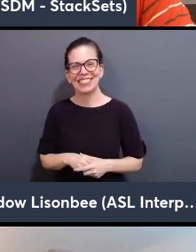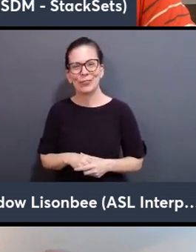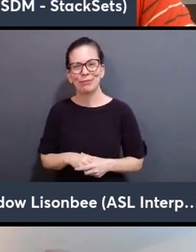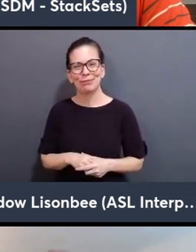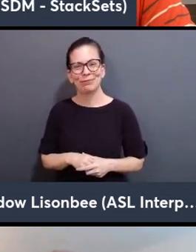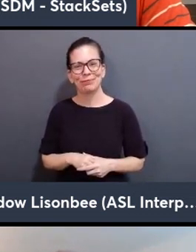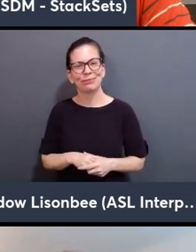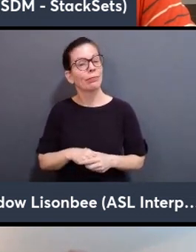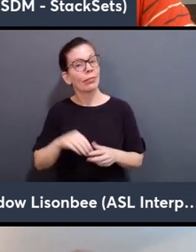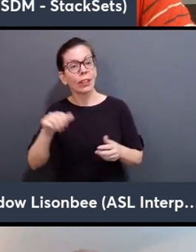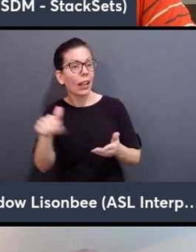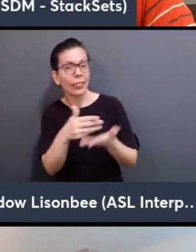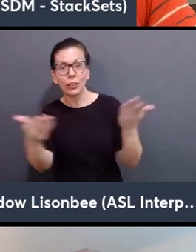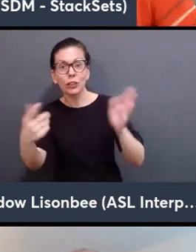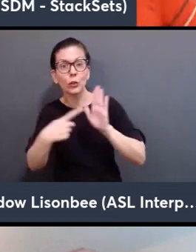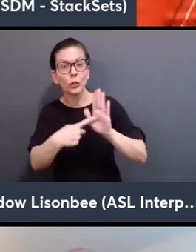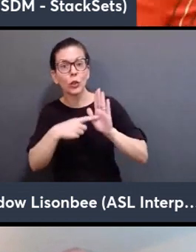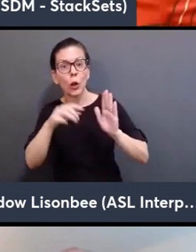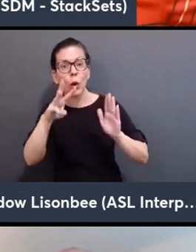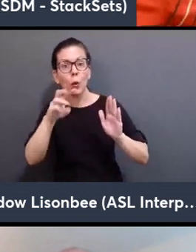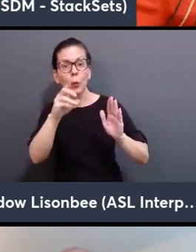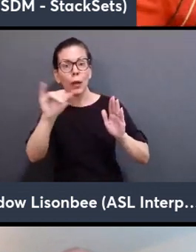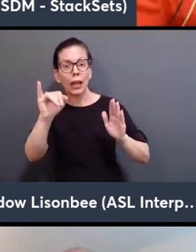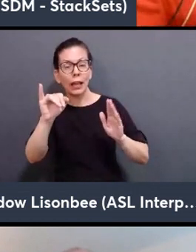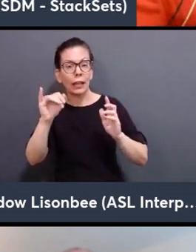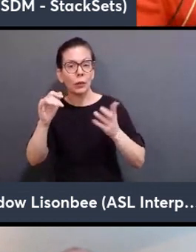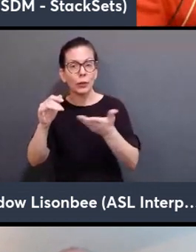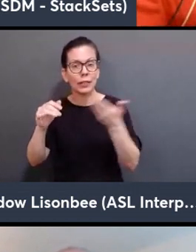Anything else to show us, Wei? We could bring Parijat back in if not.